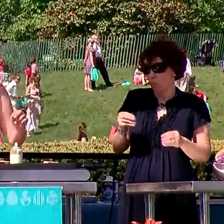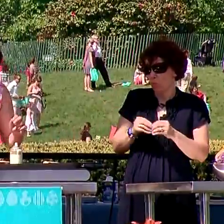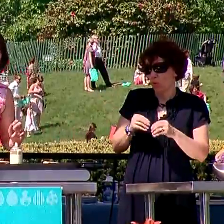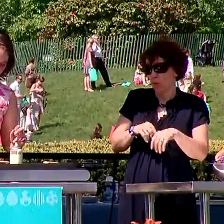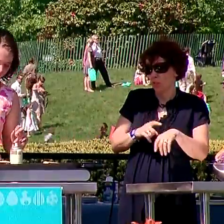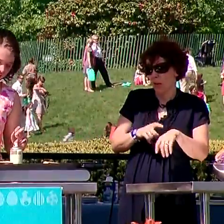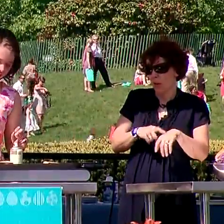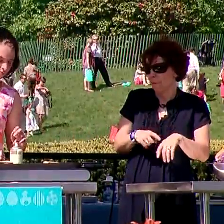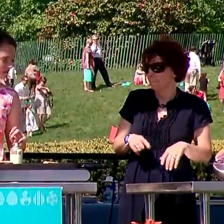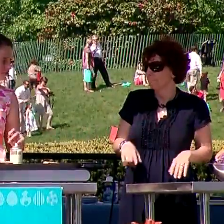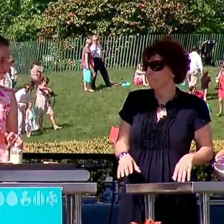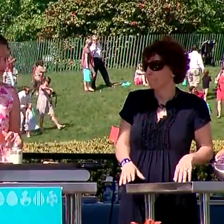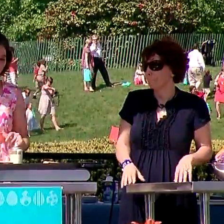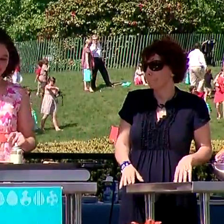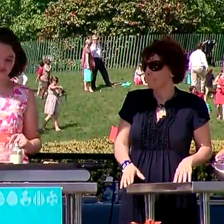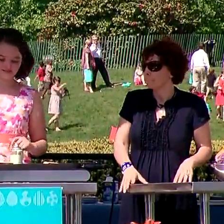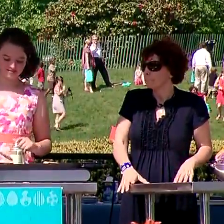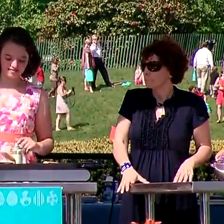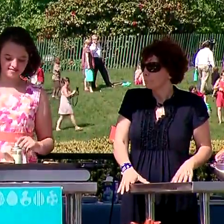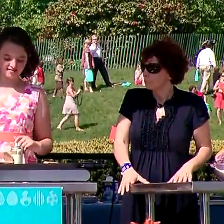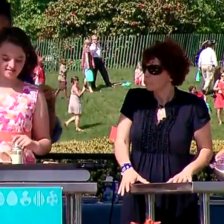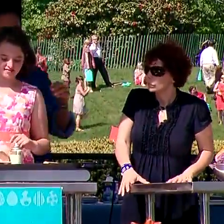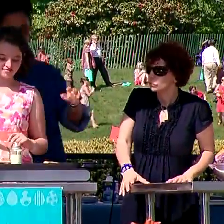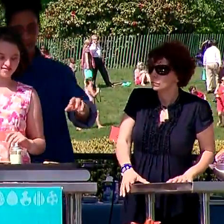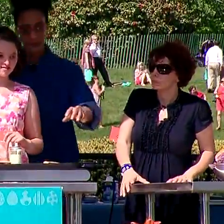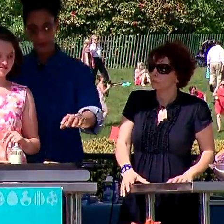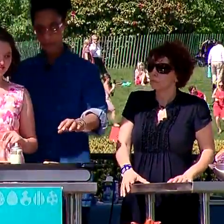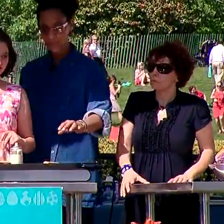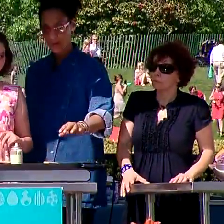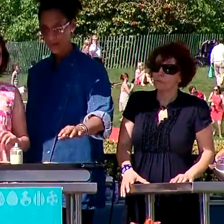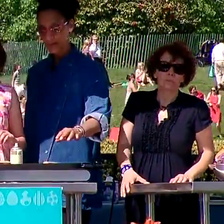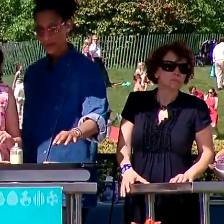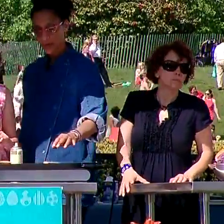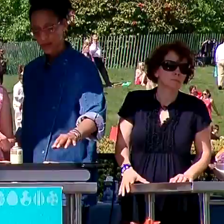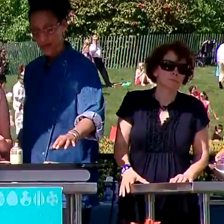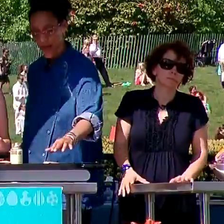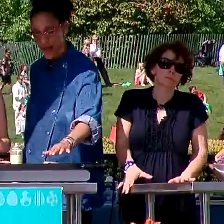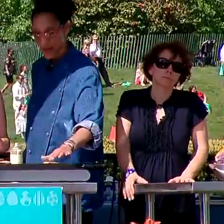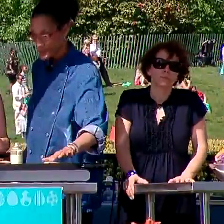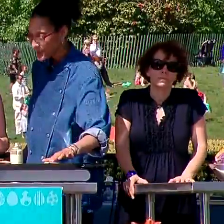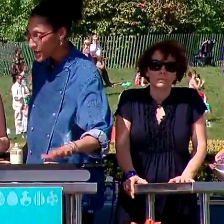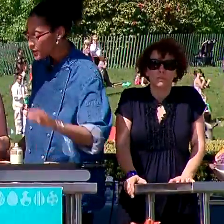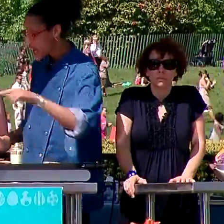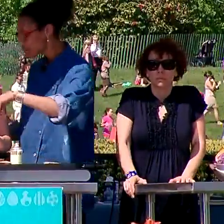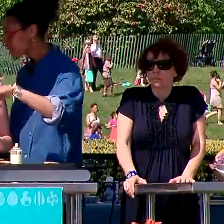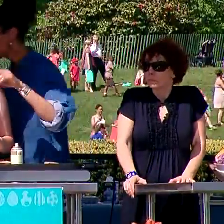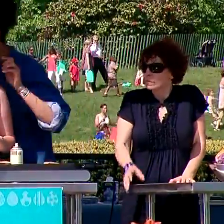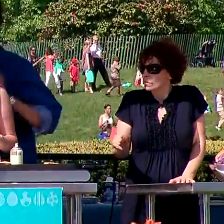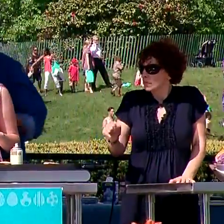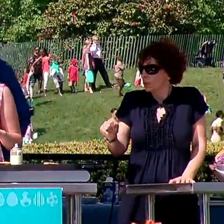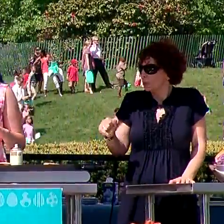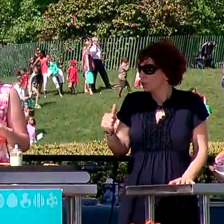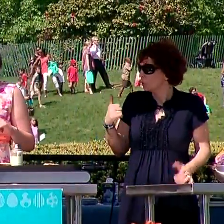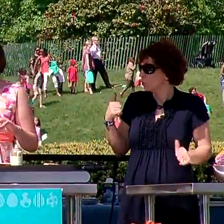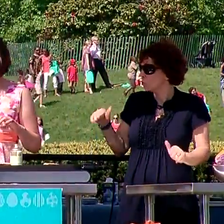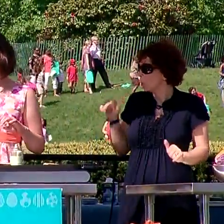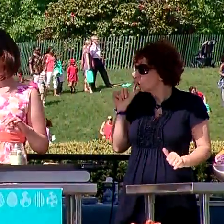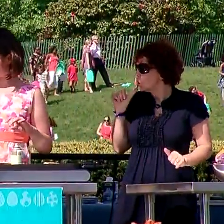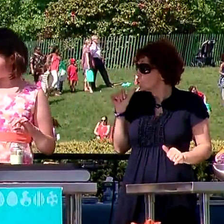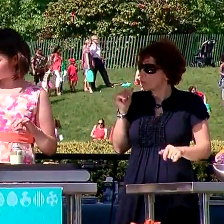Yep. Here. Uh-huh. Oh, yes, you can try your sister's.